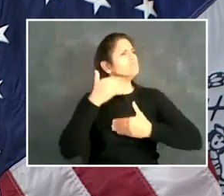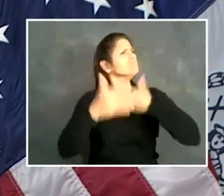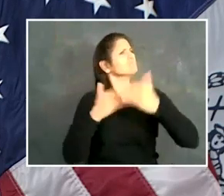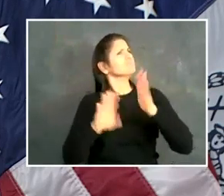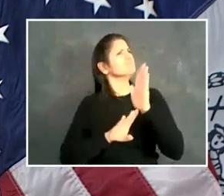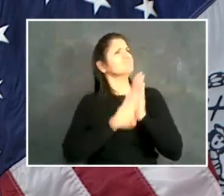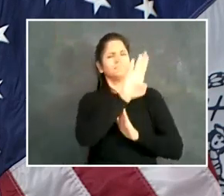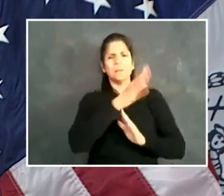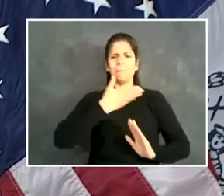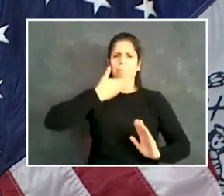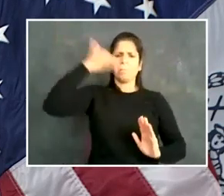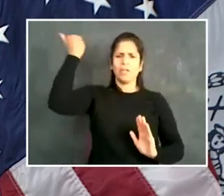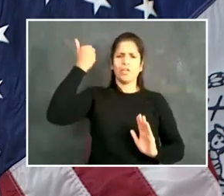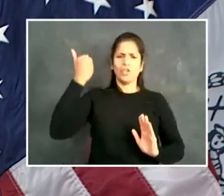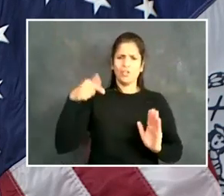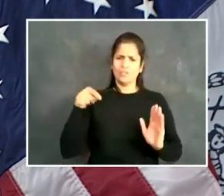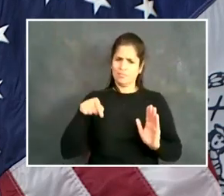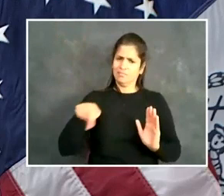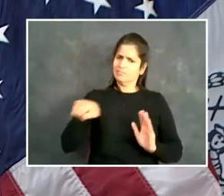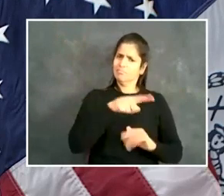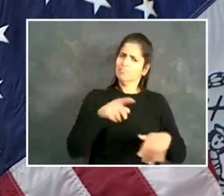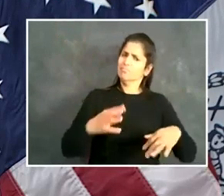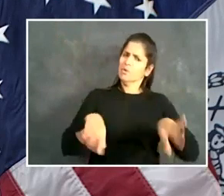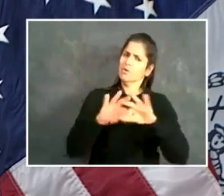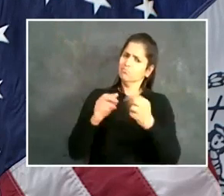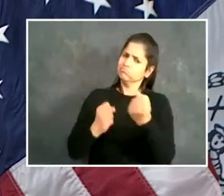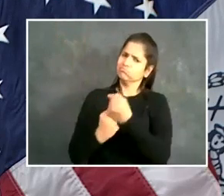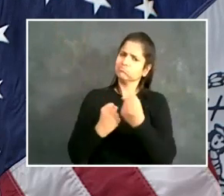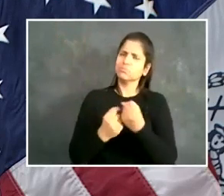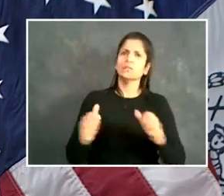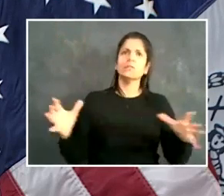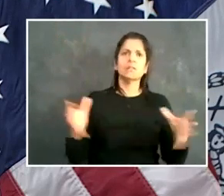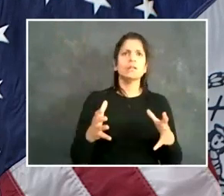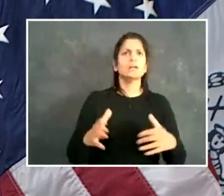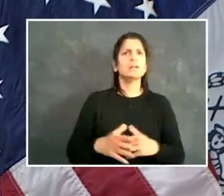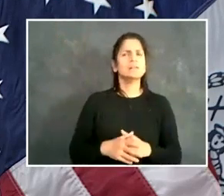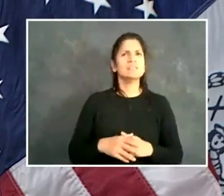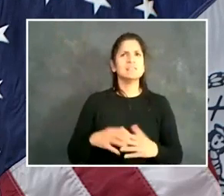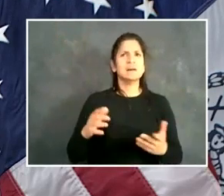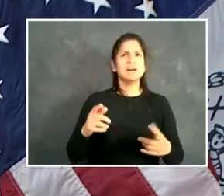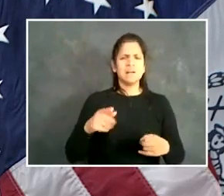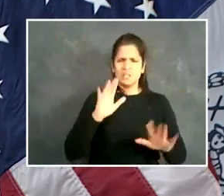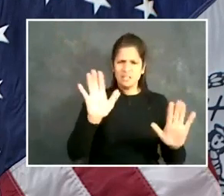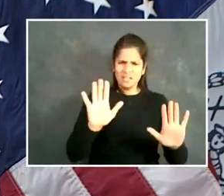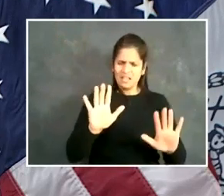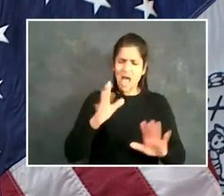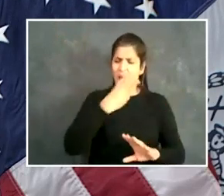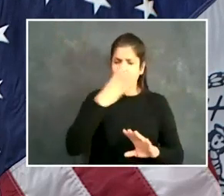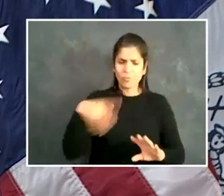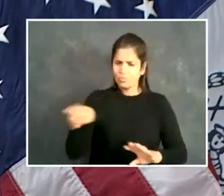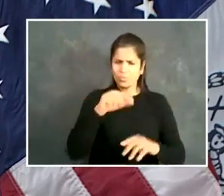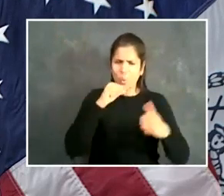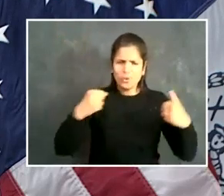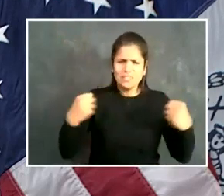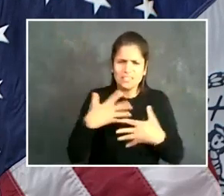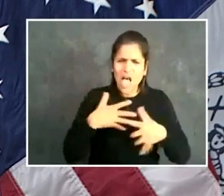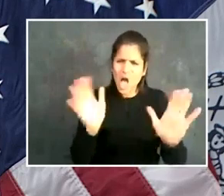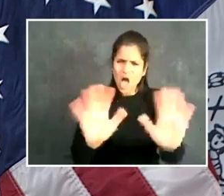SITUATIONS WHERE THEY CAME FROM.